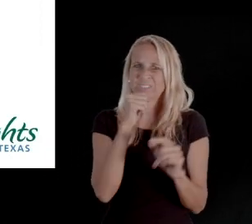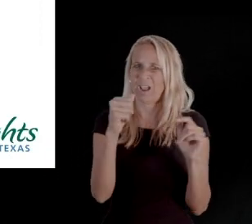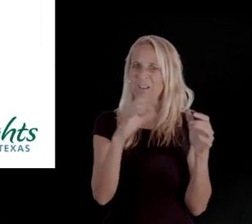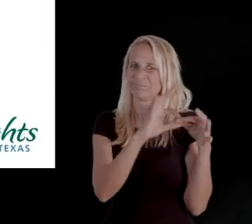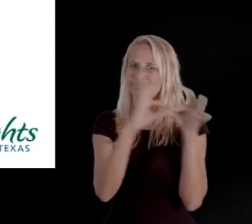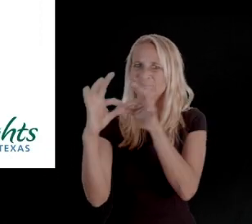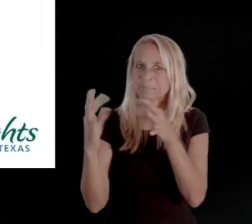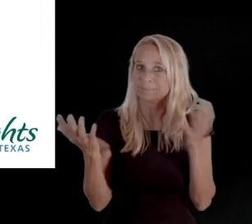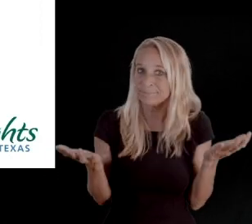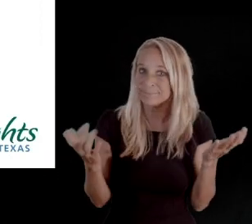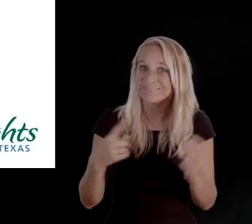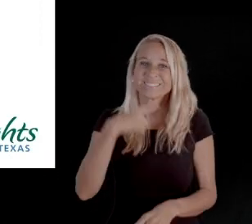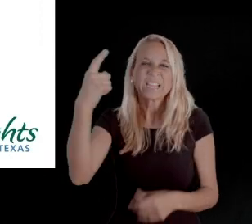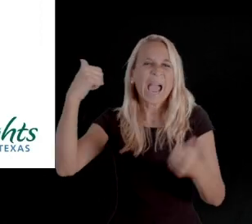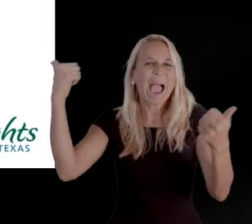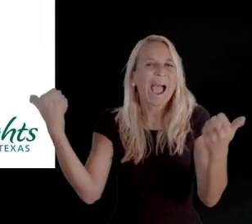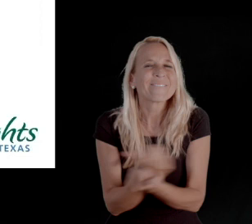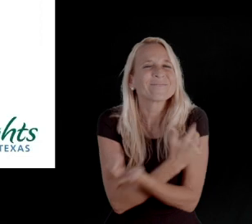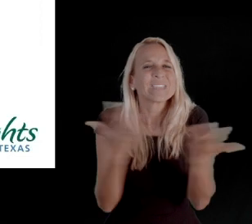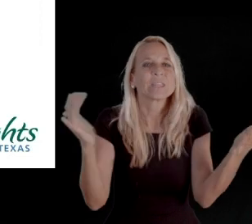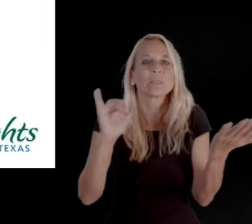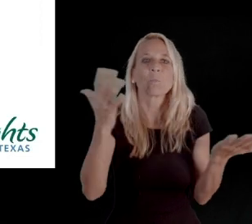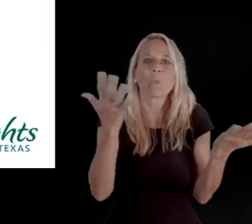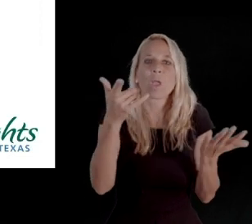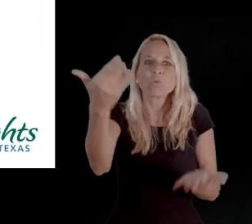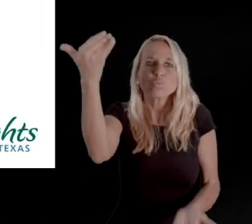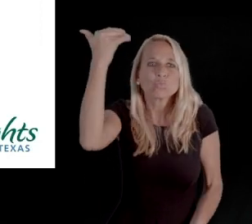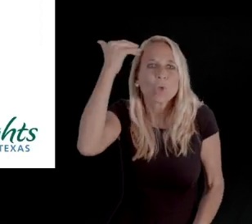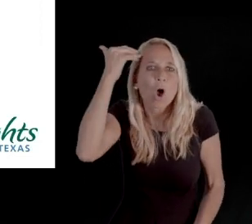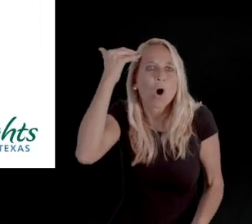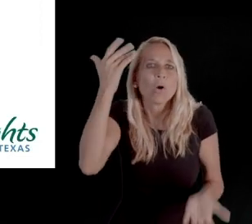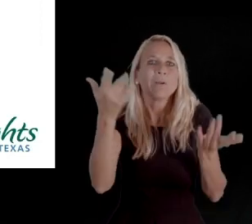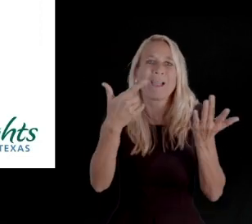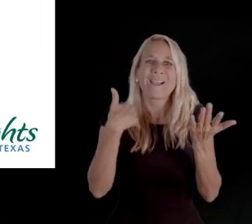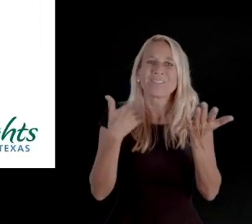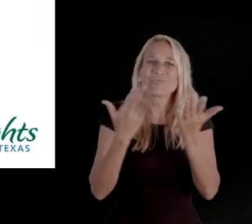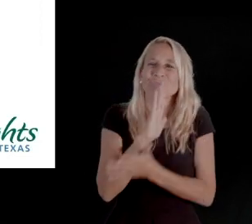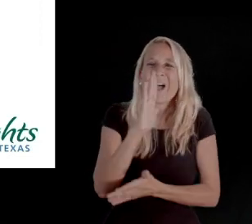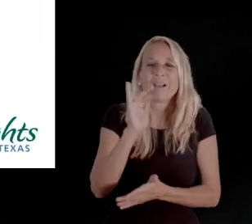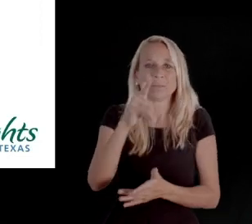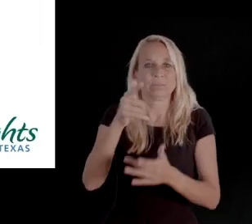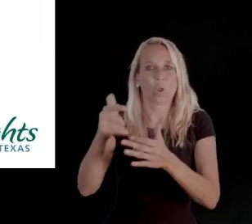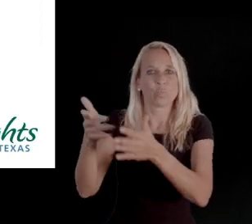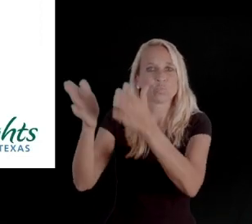Tell them everything that you are now aware of, that you have the right to that you requested or that you